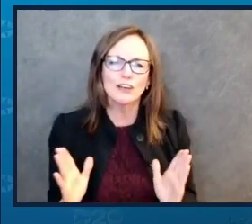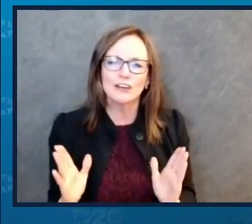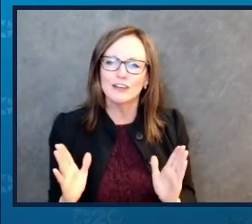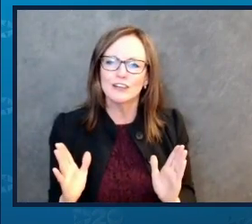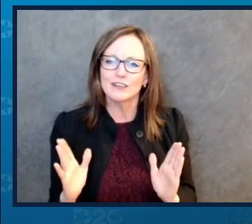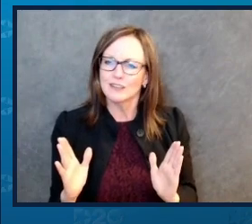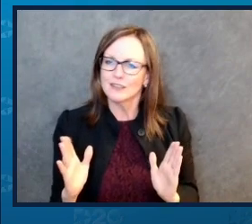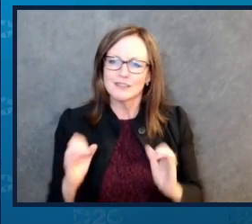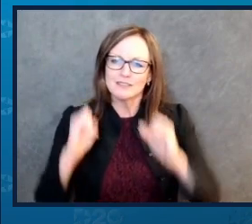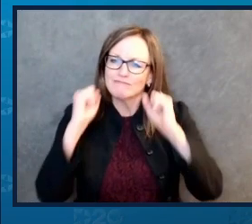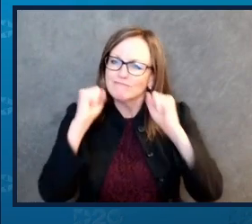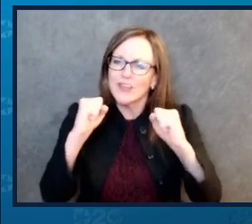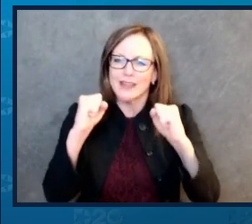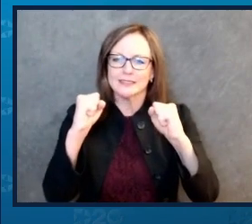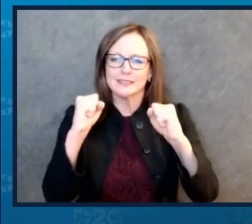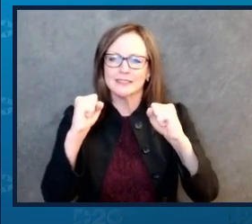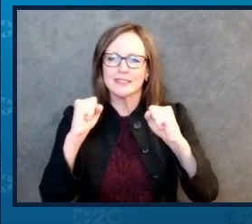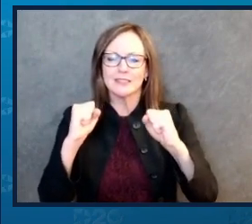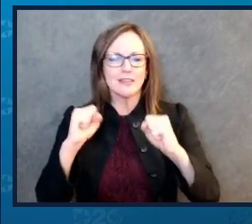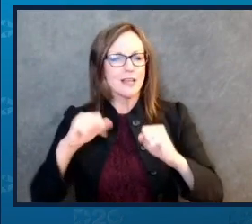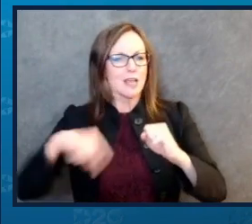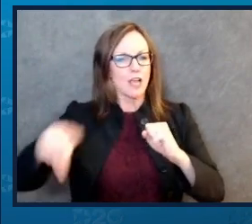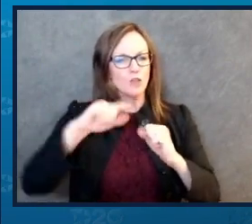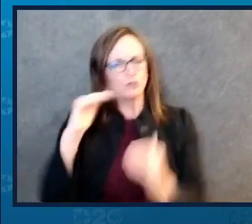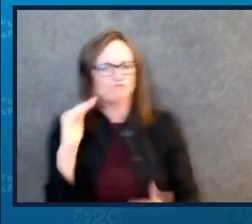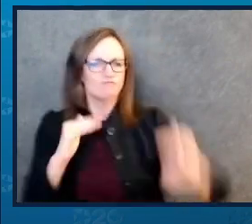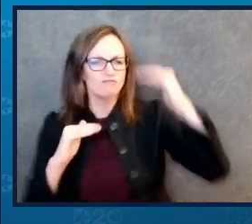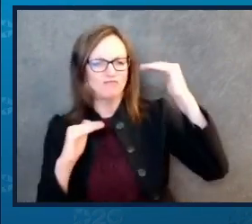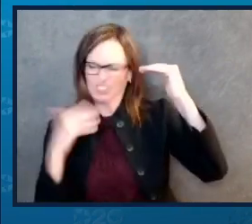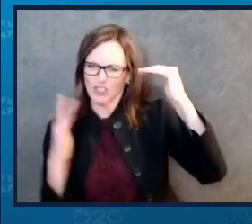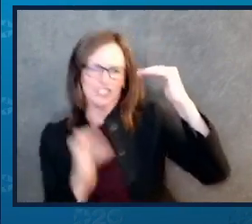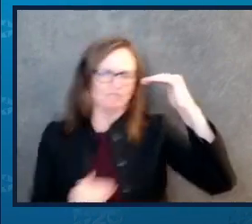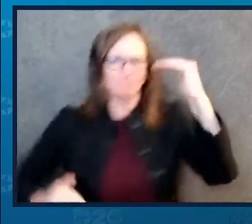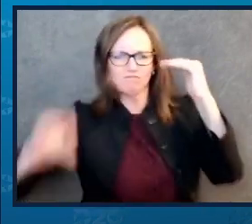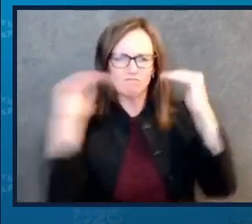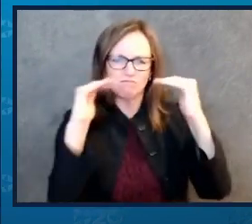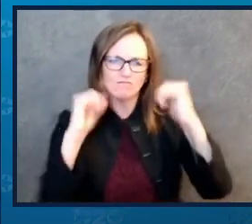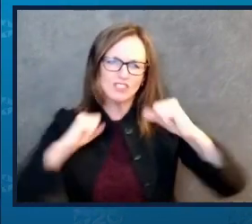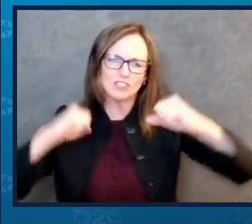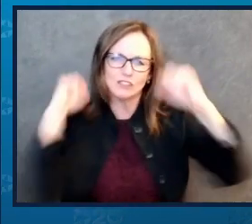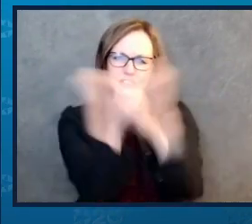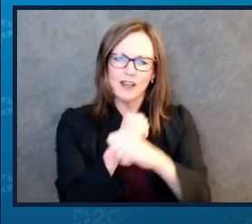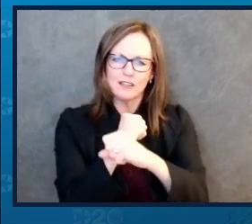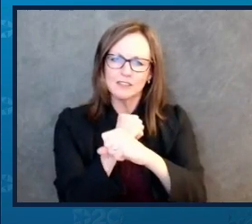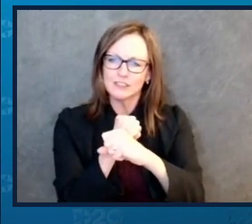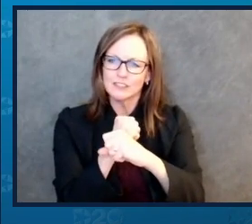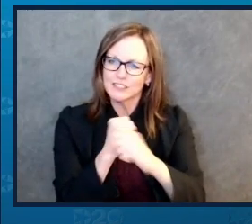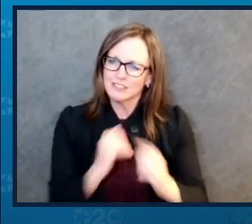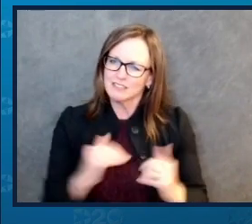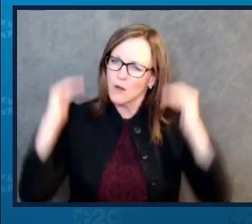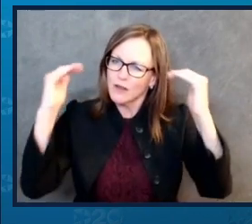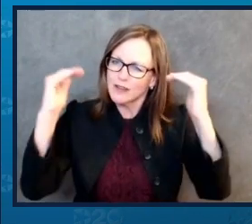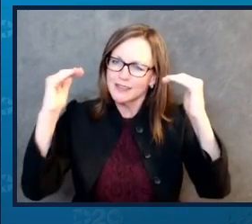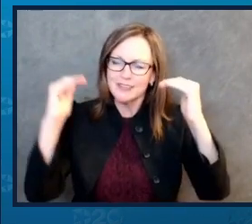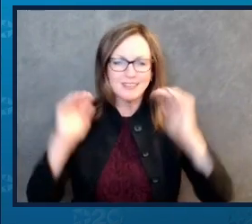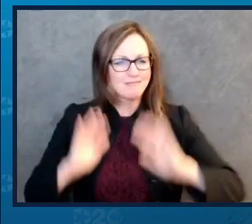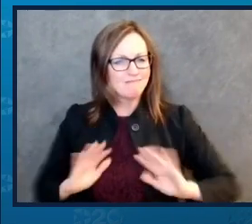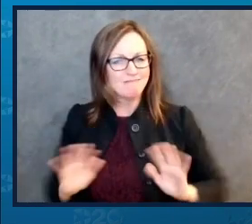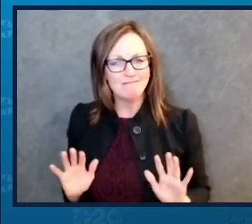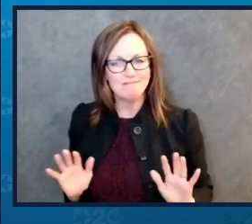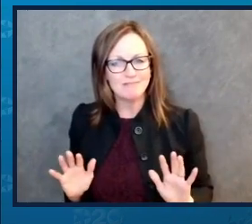MAKE THE WORLD SAFE.